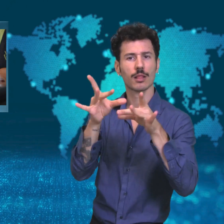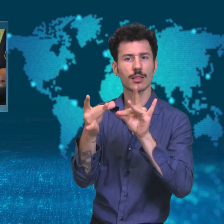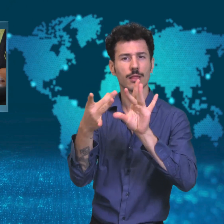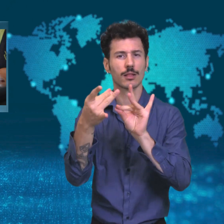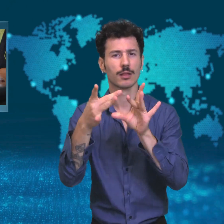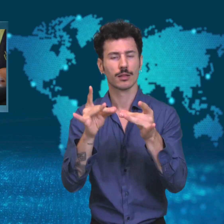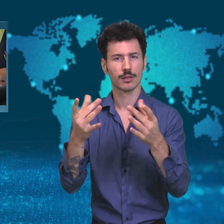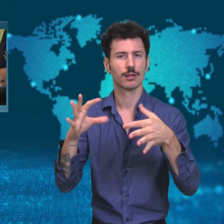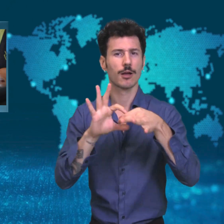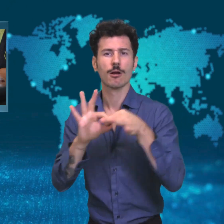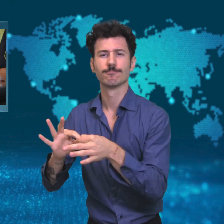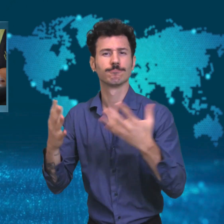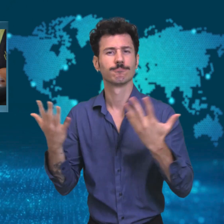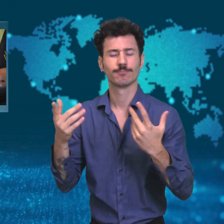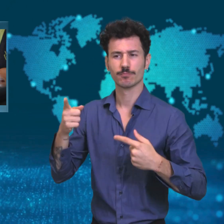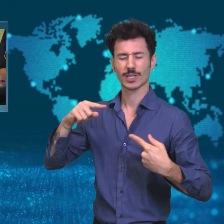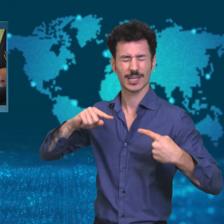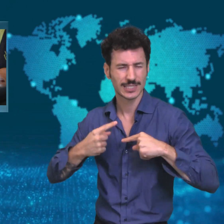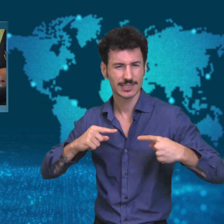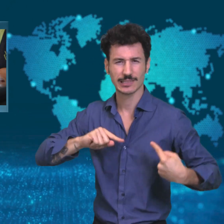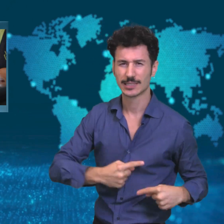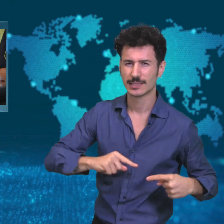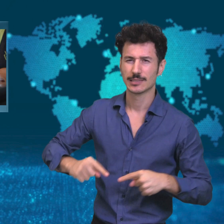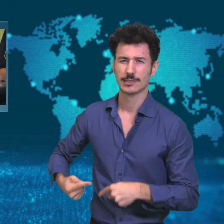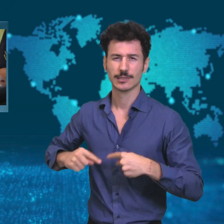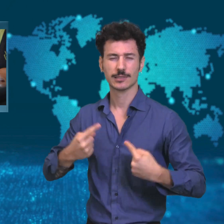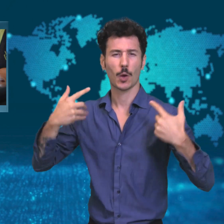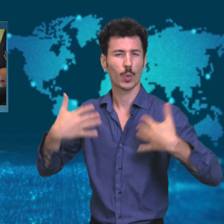causing great pain and seizures.